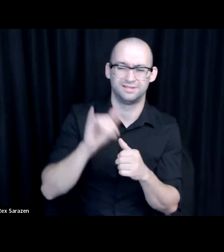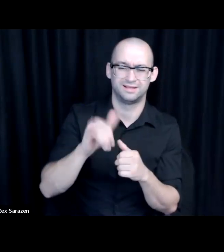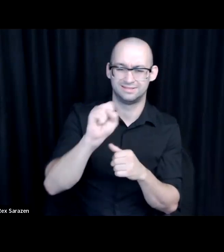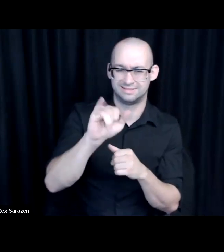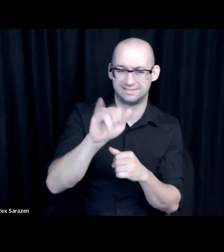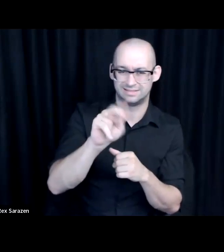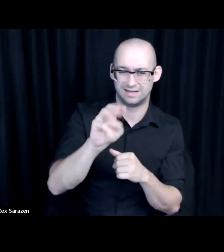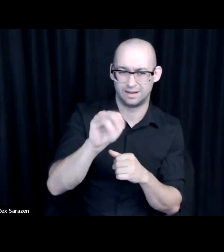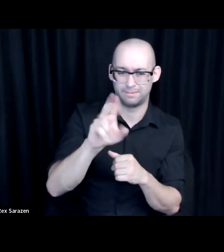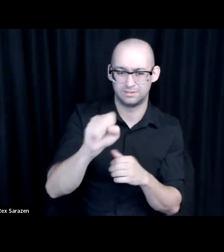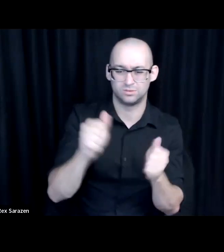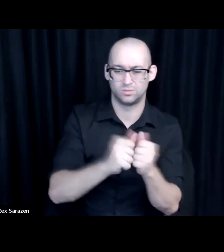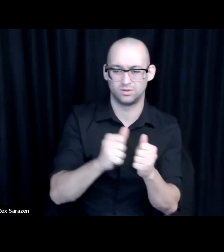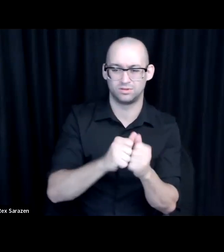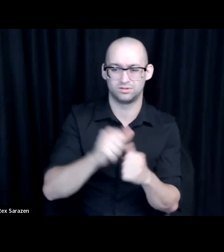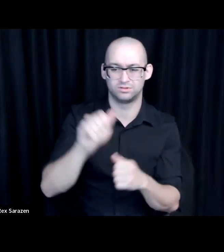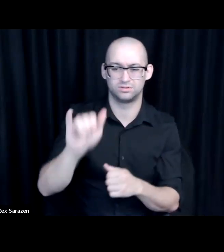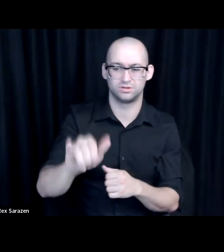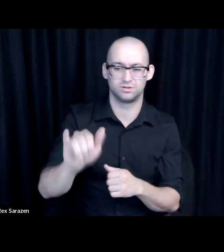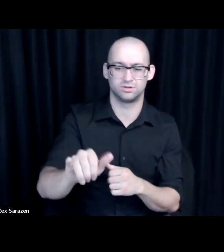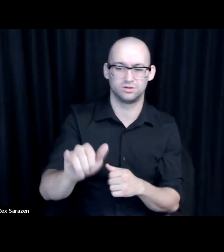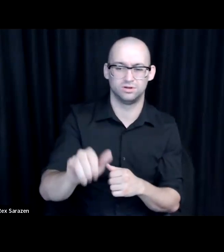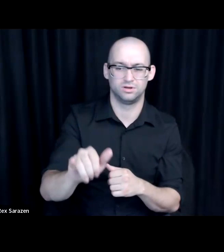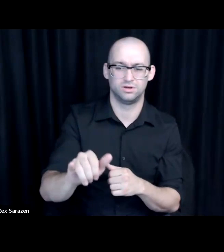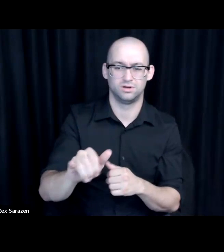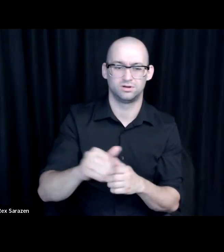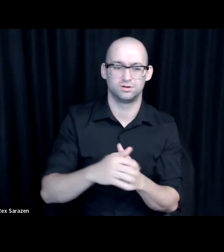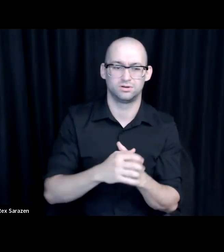So some of those resources that you have to drive all the way to town for